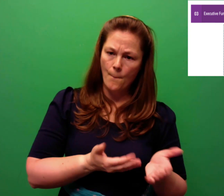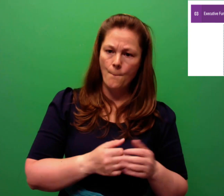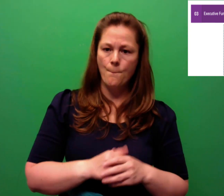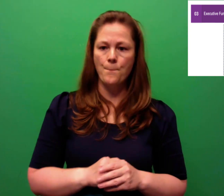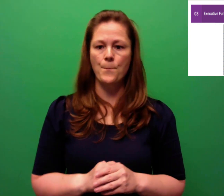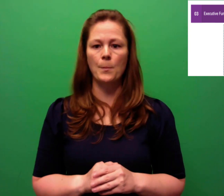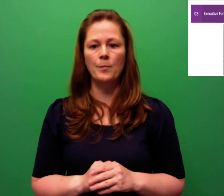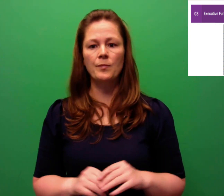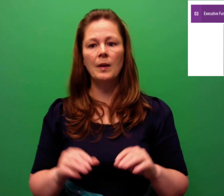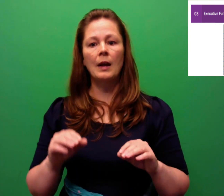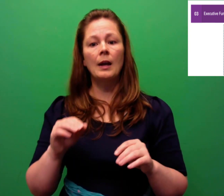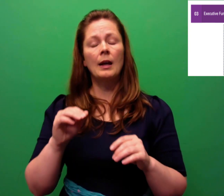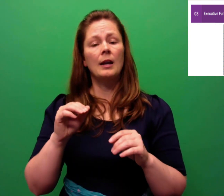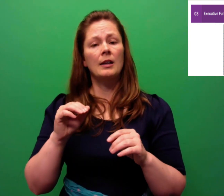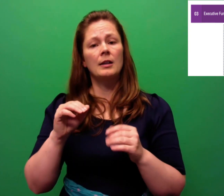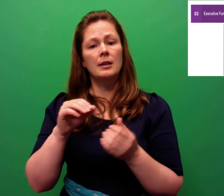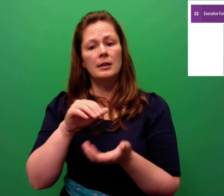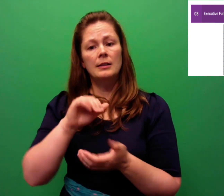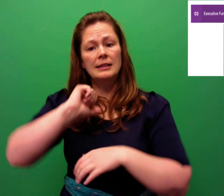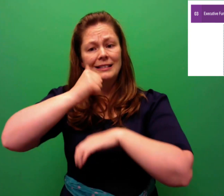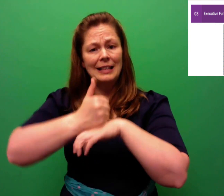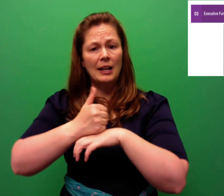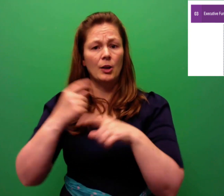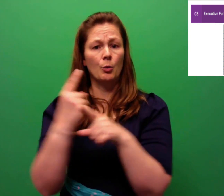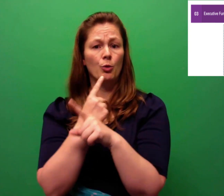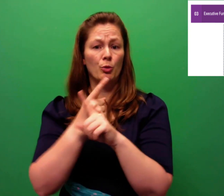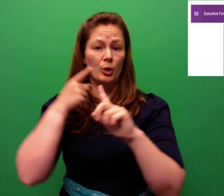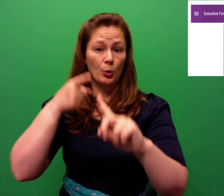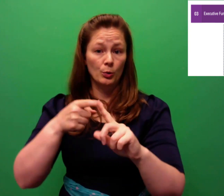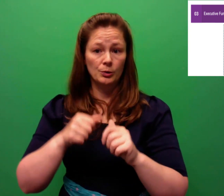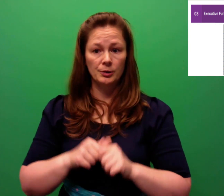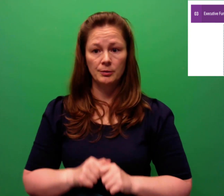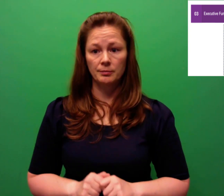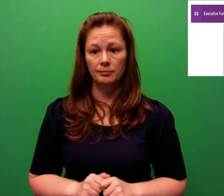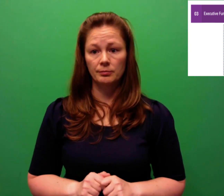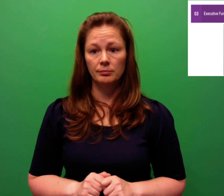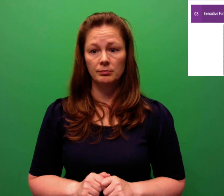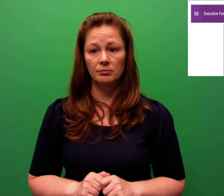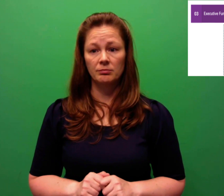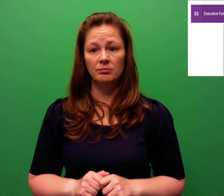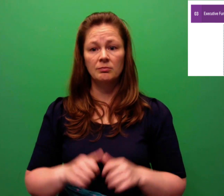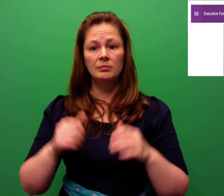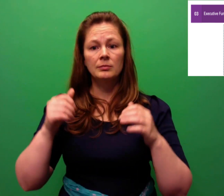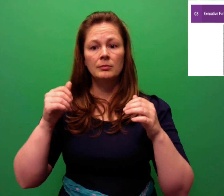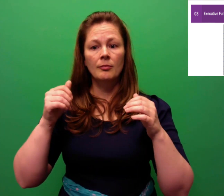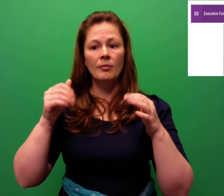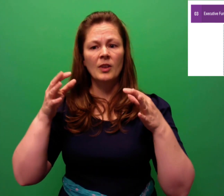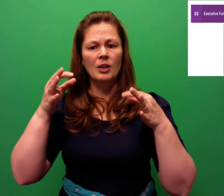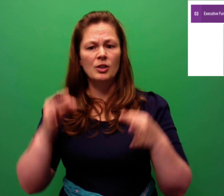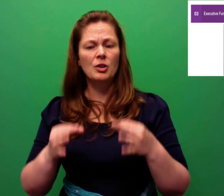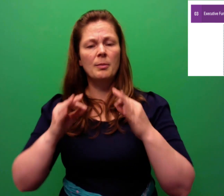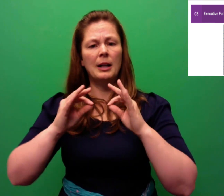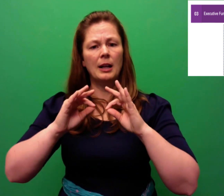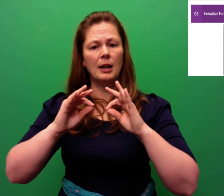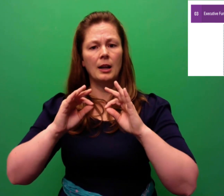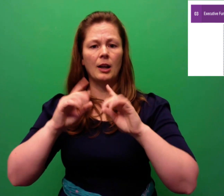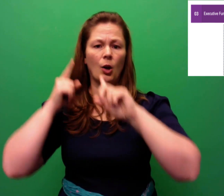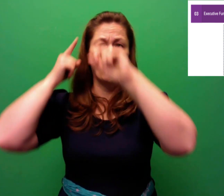provided to students in setting appropriate goals determining how to